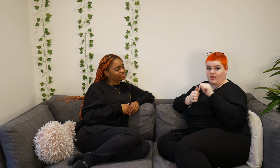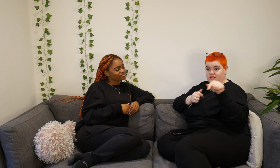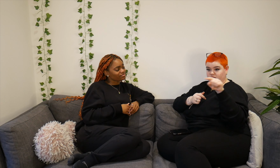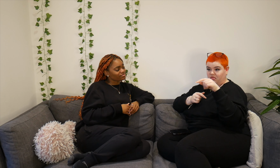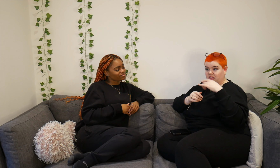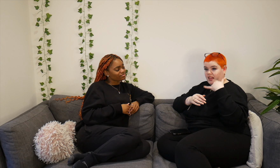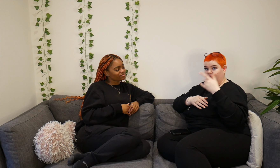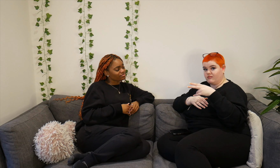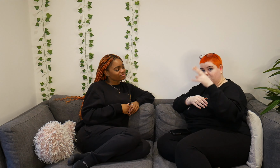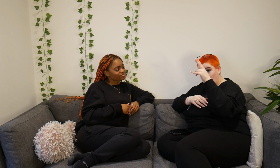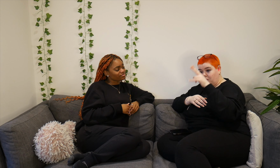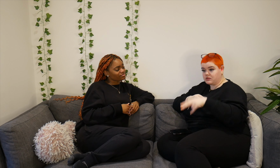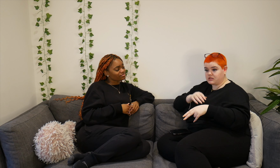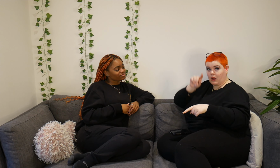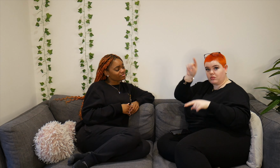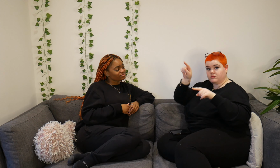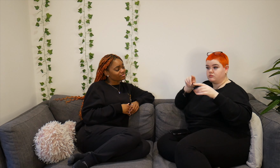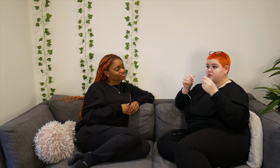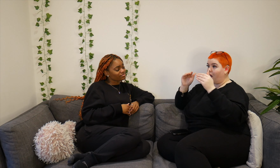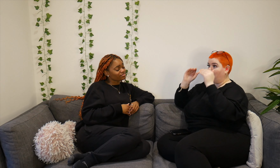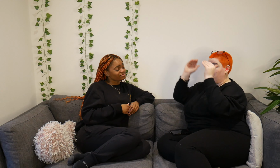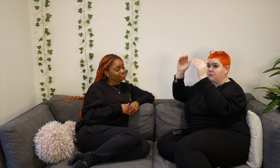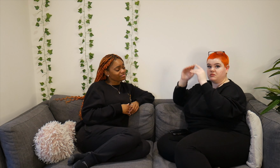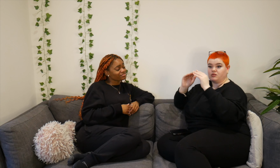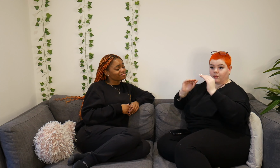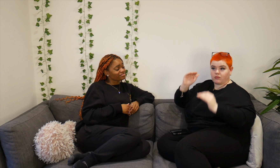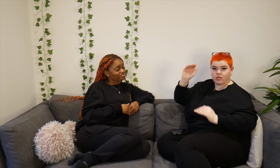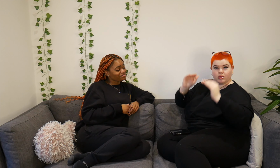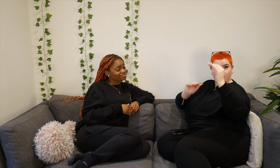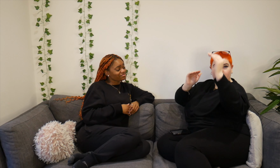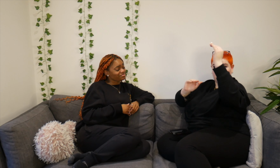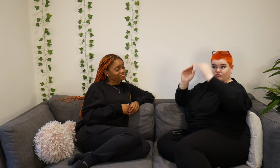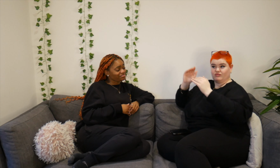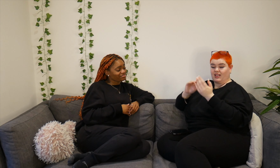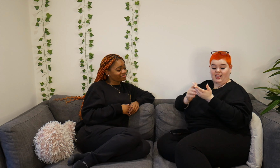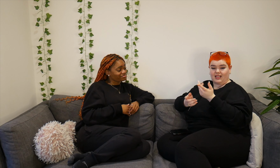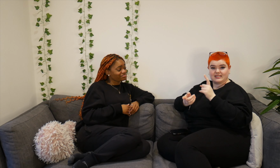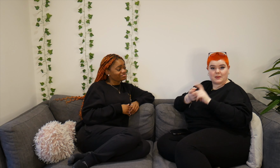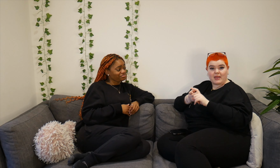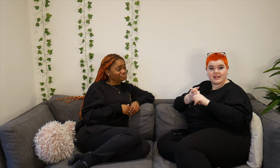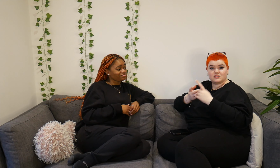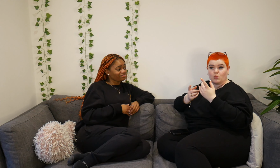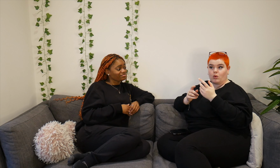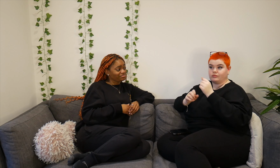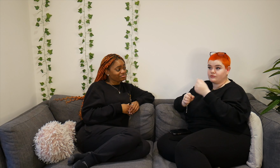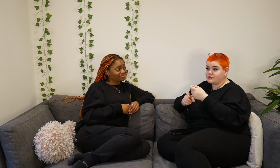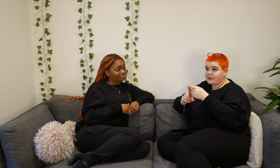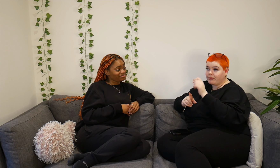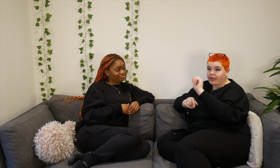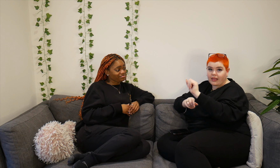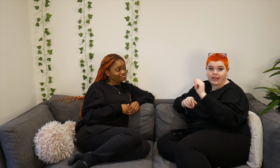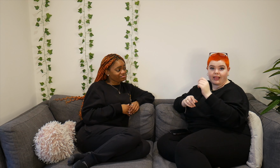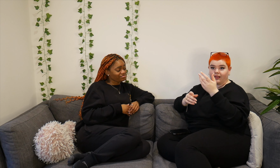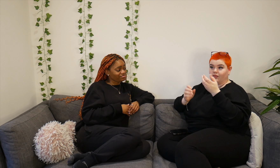So, for example, some of my friends live in the North or the South, and the quality of their services depend on their GP,